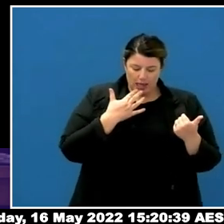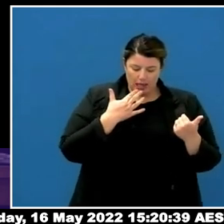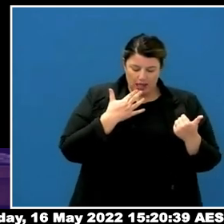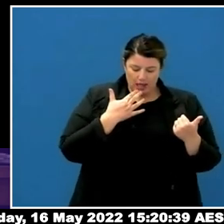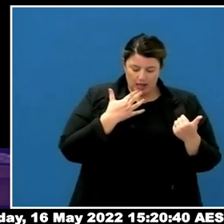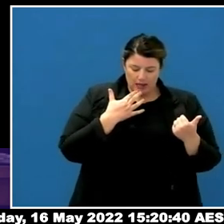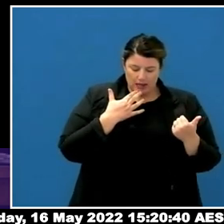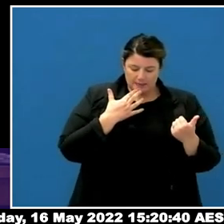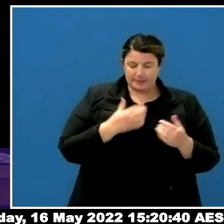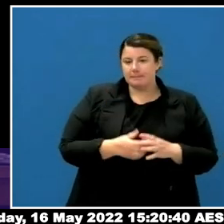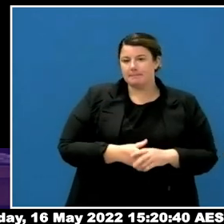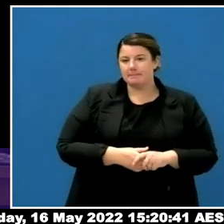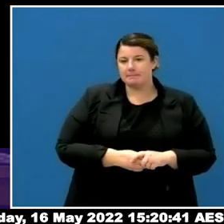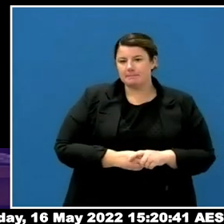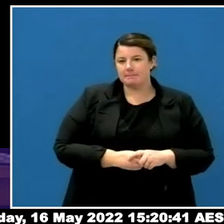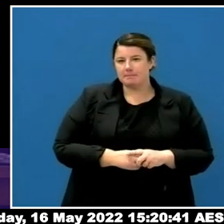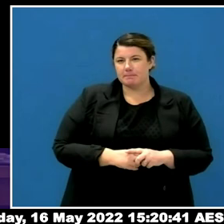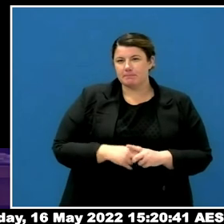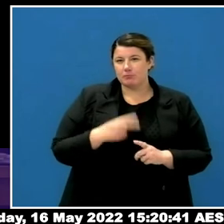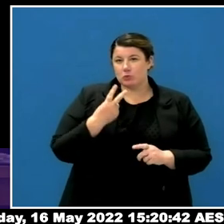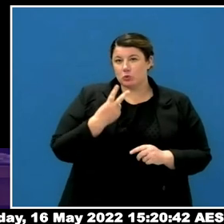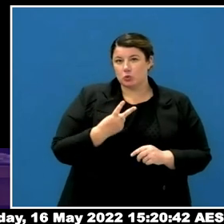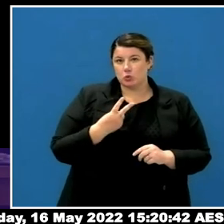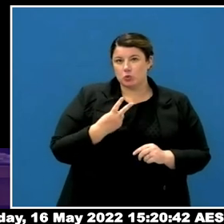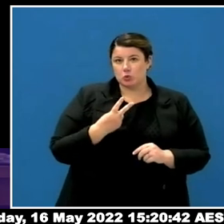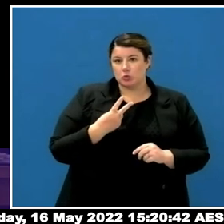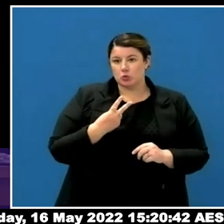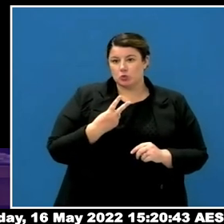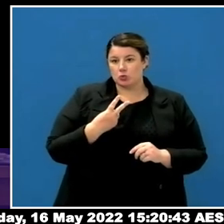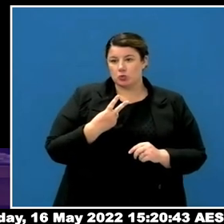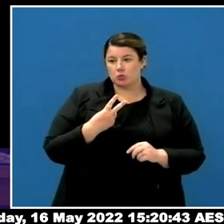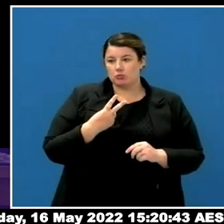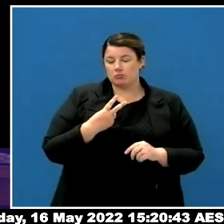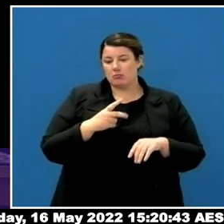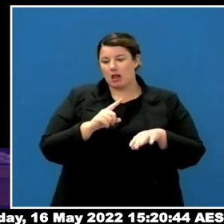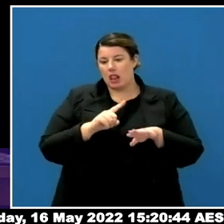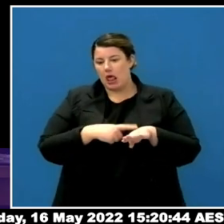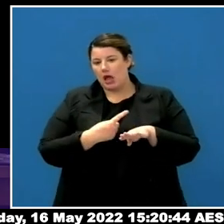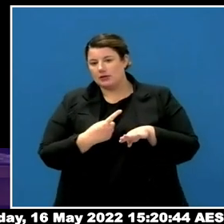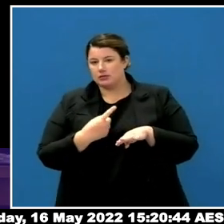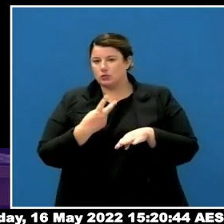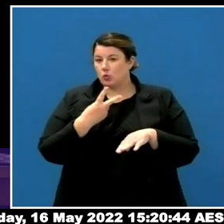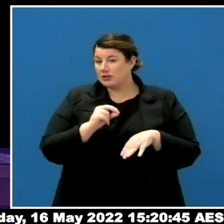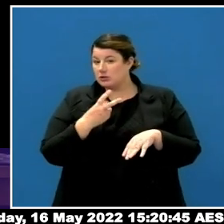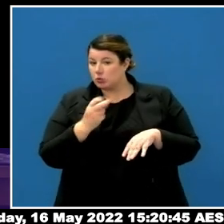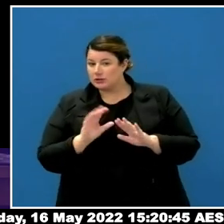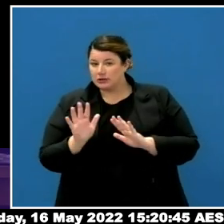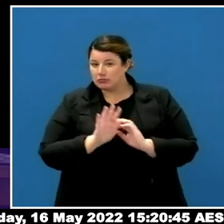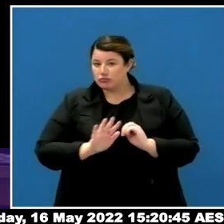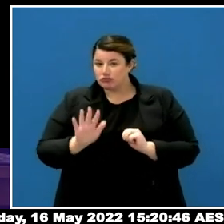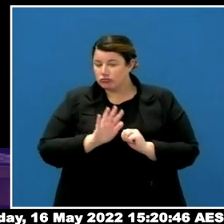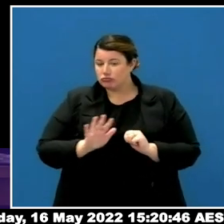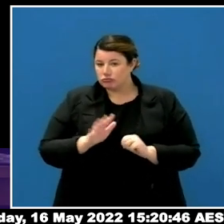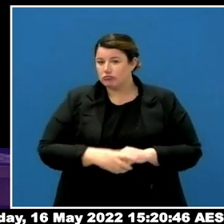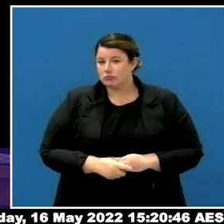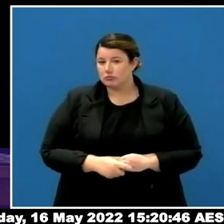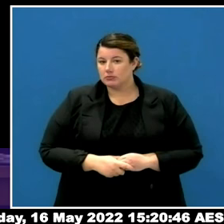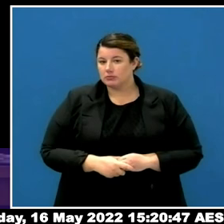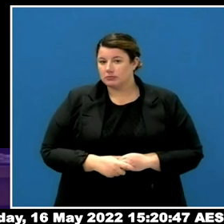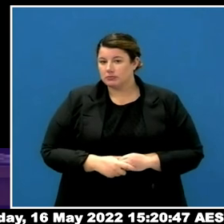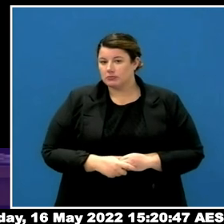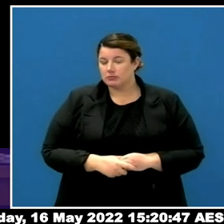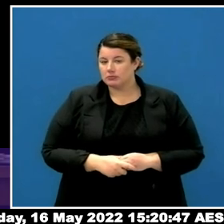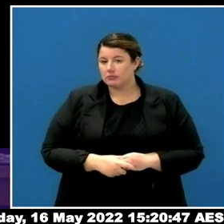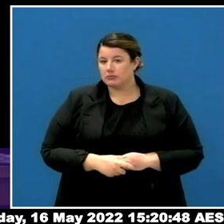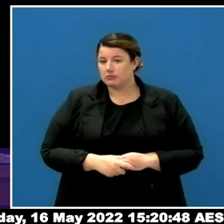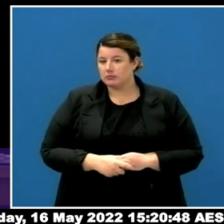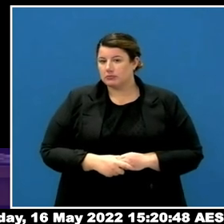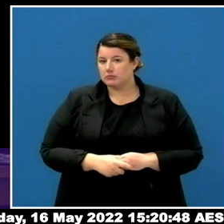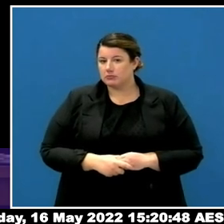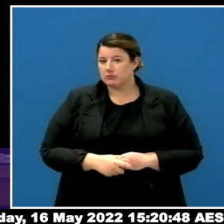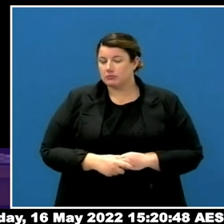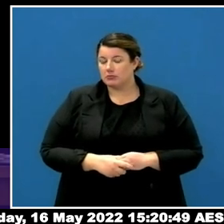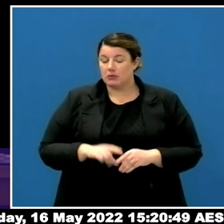twenty - late 2020, but previous to that, he - he didn't have a